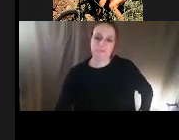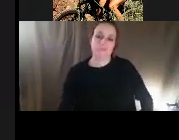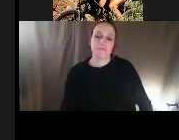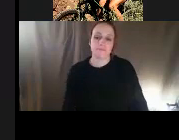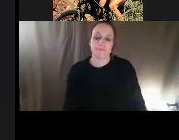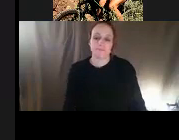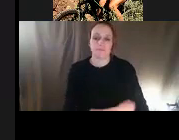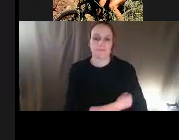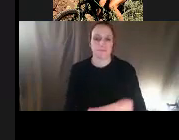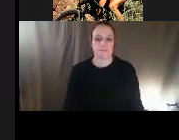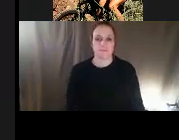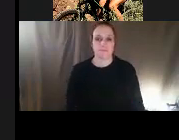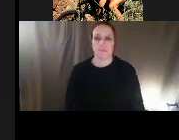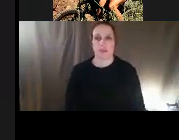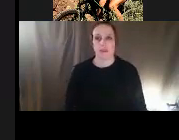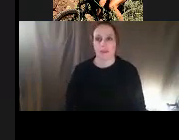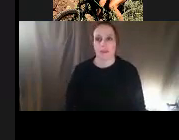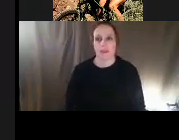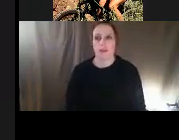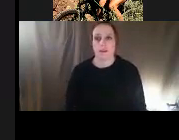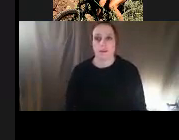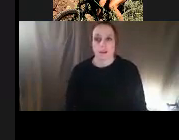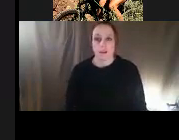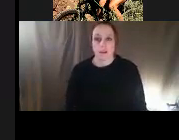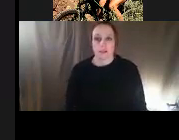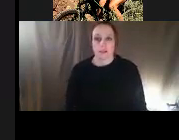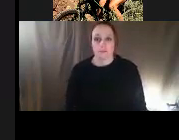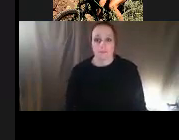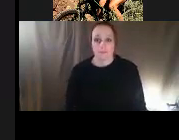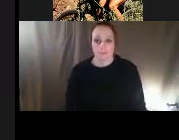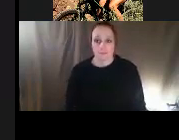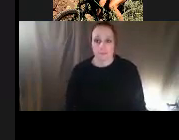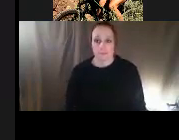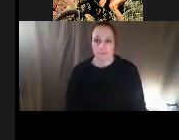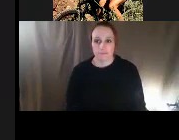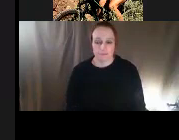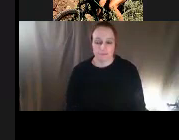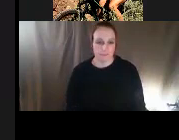Okay. Just making sure everything's working here. Okay.